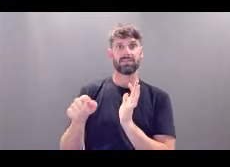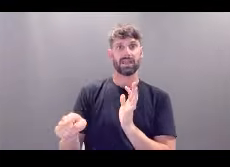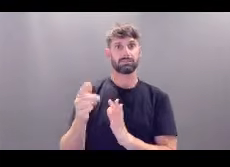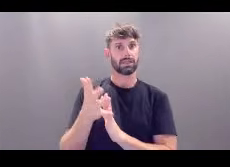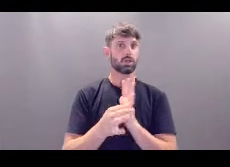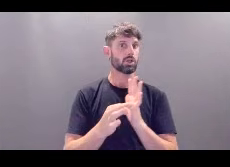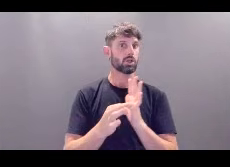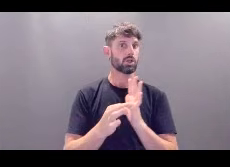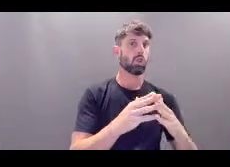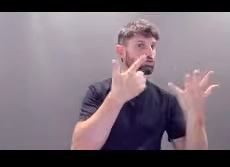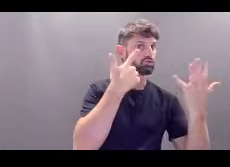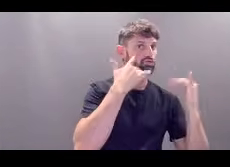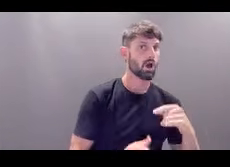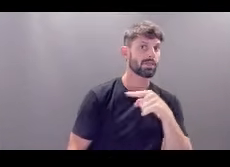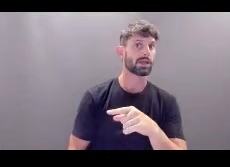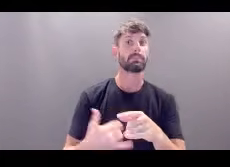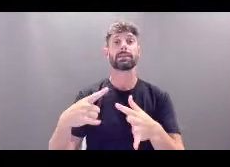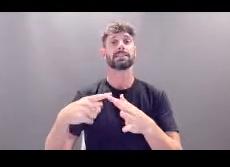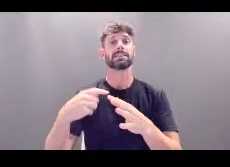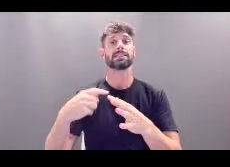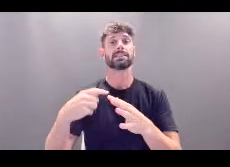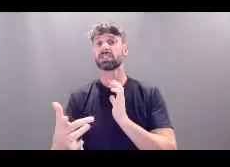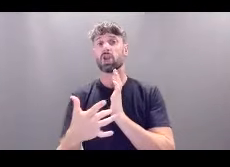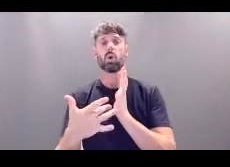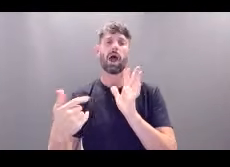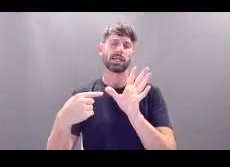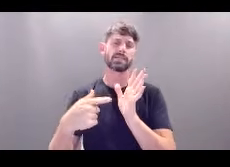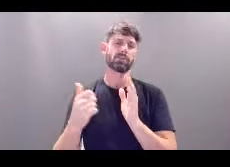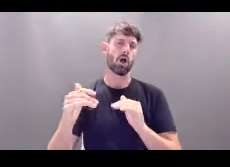as where there is a higher risk or long-term harm.